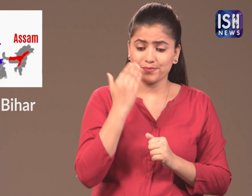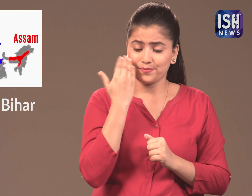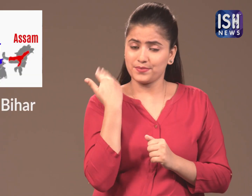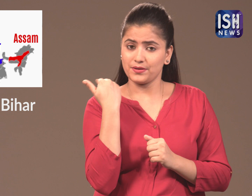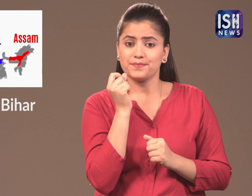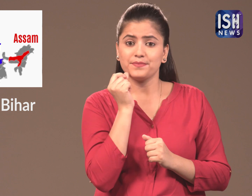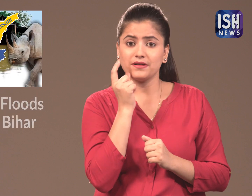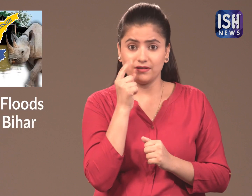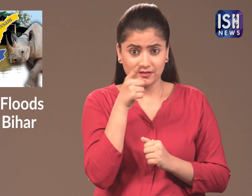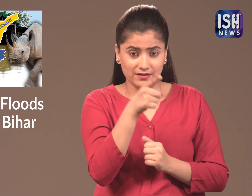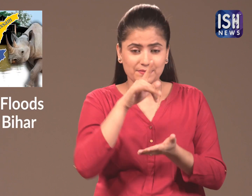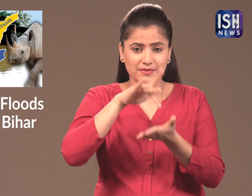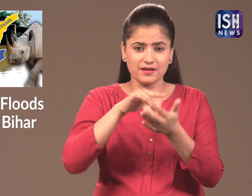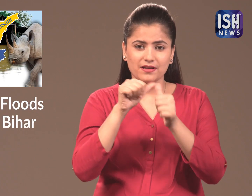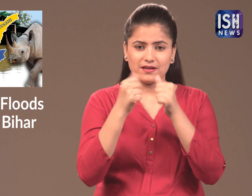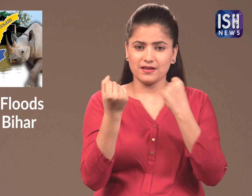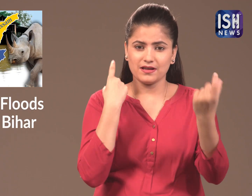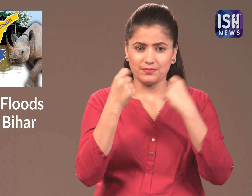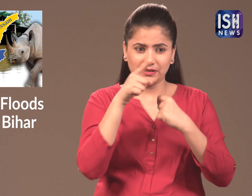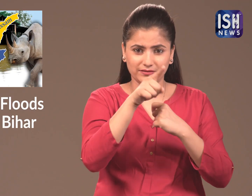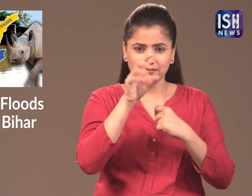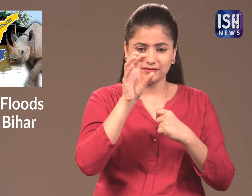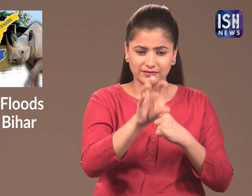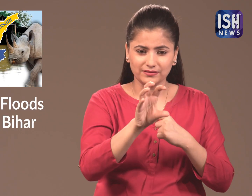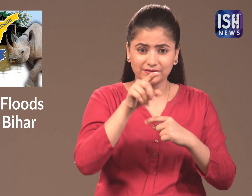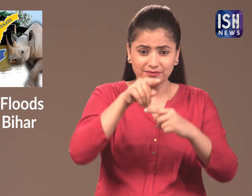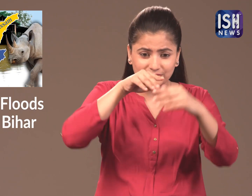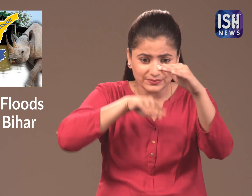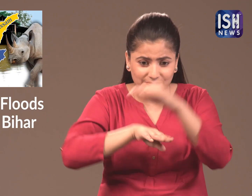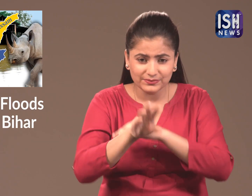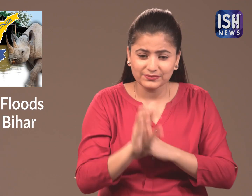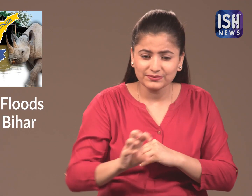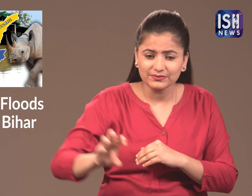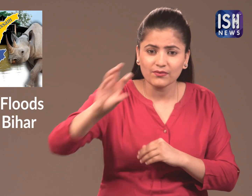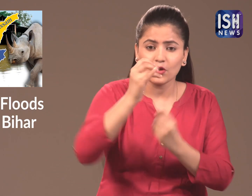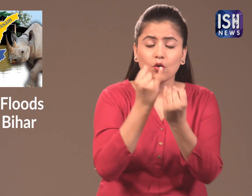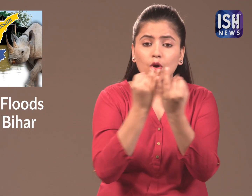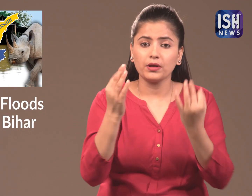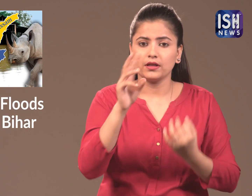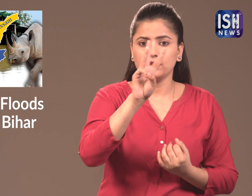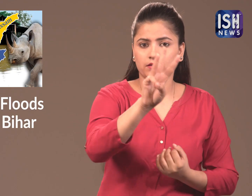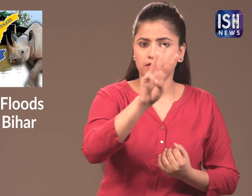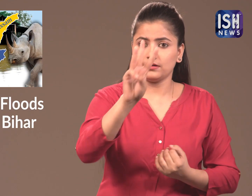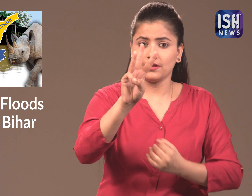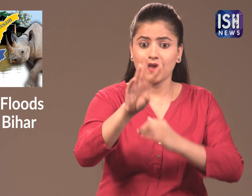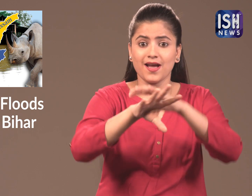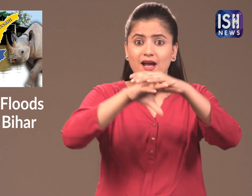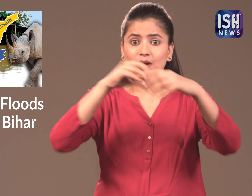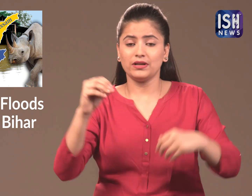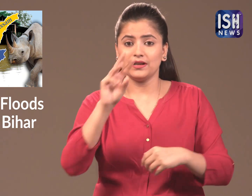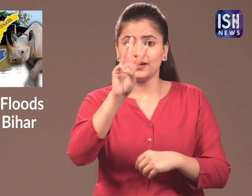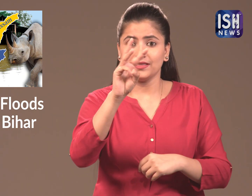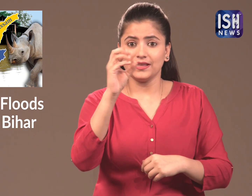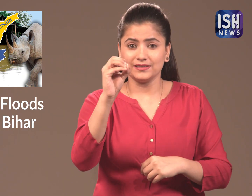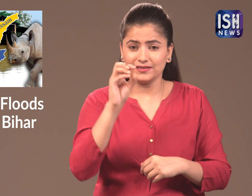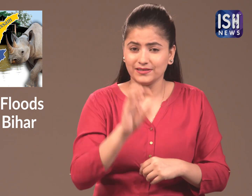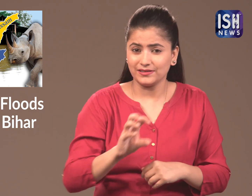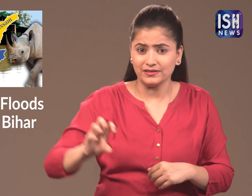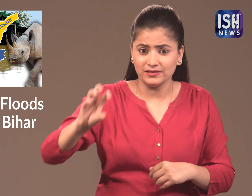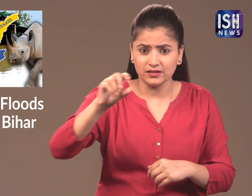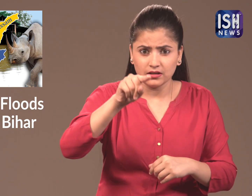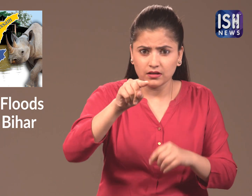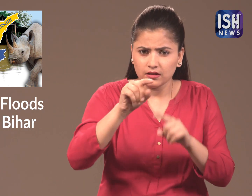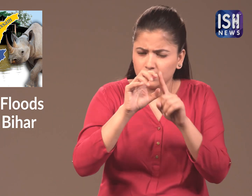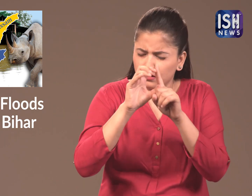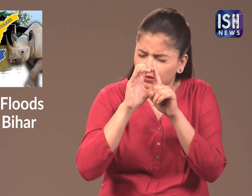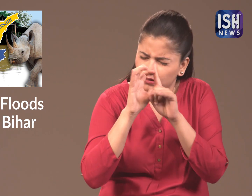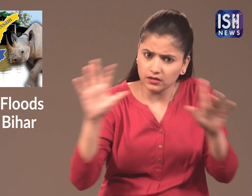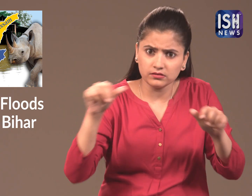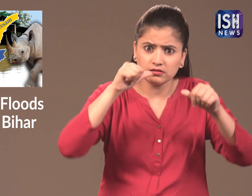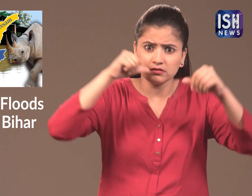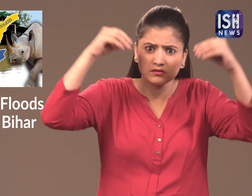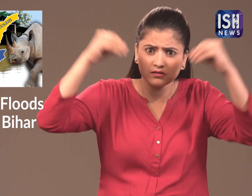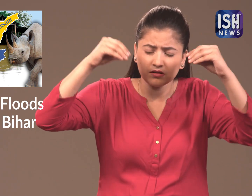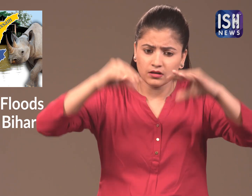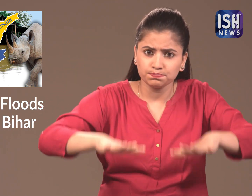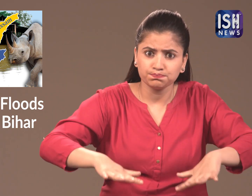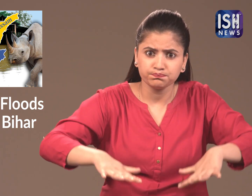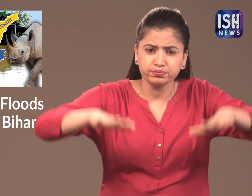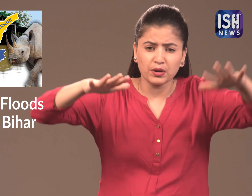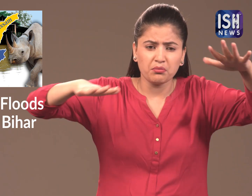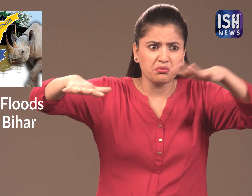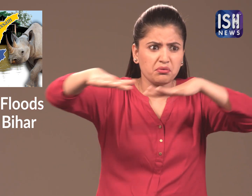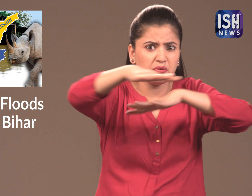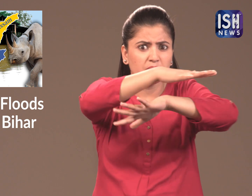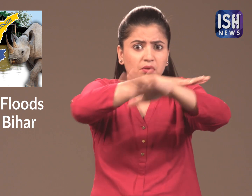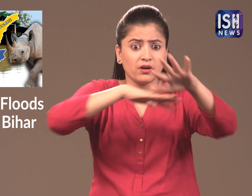On Monday out 33 districts in Assam 30 are flooded.